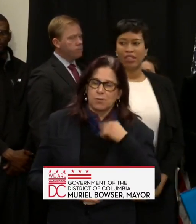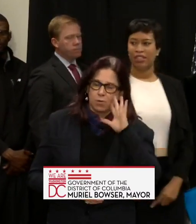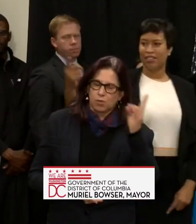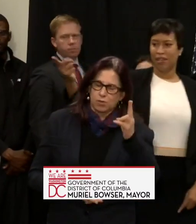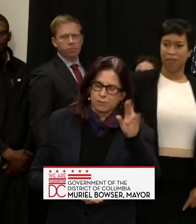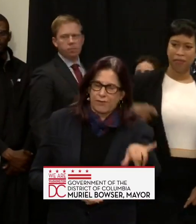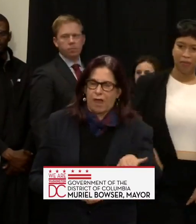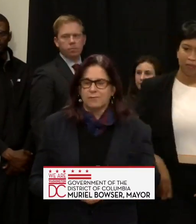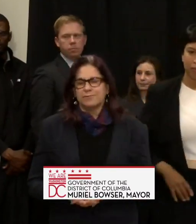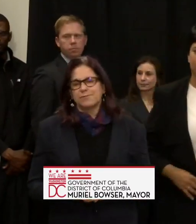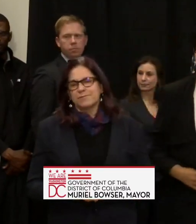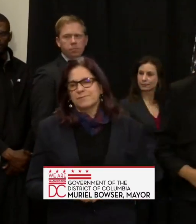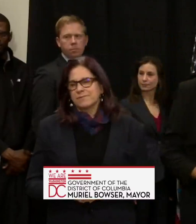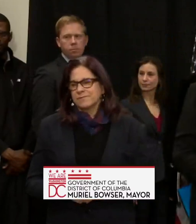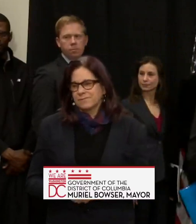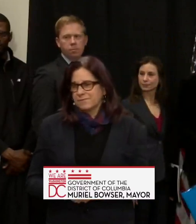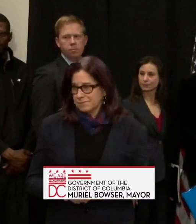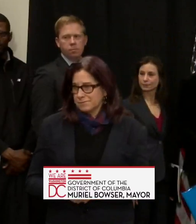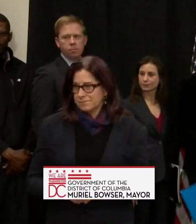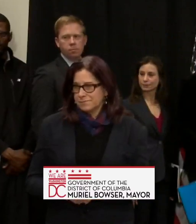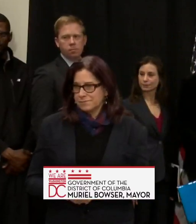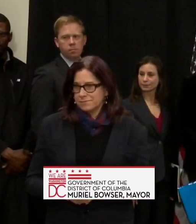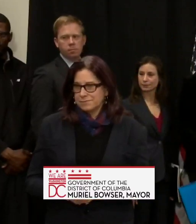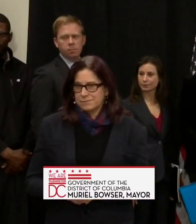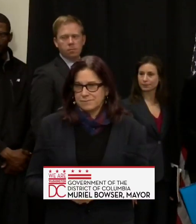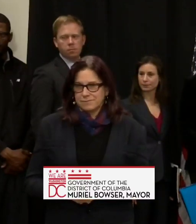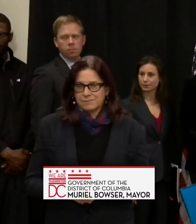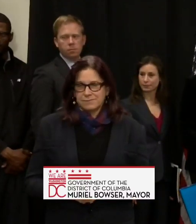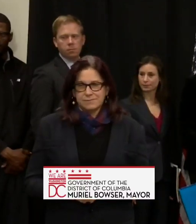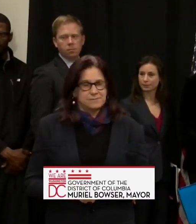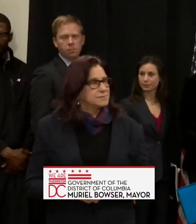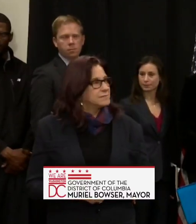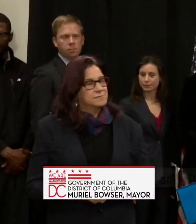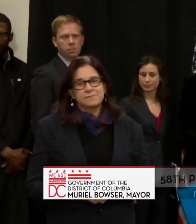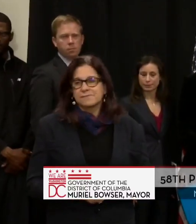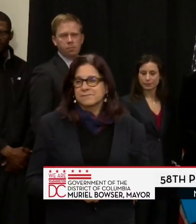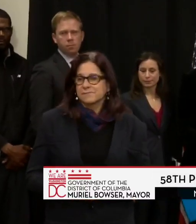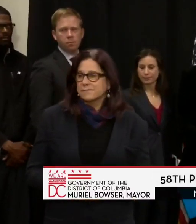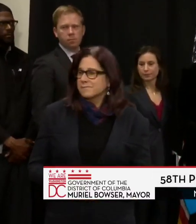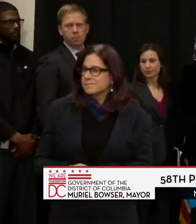SAM? >> HOW BIG OF AN EVENT ARE YOU